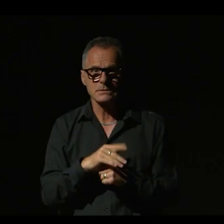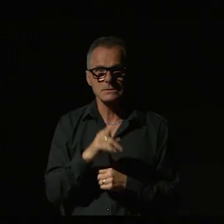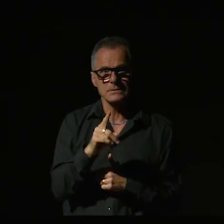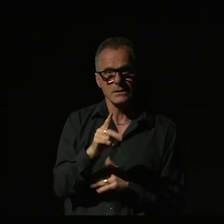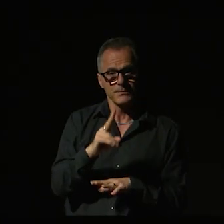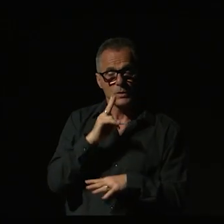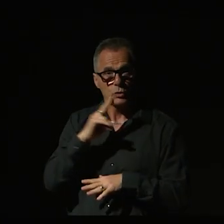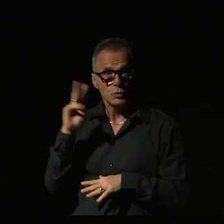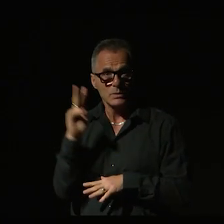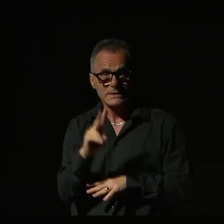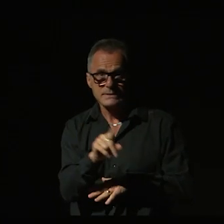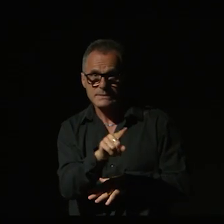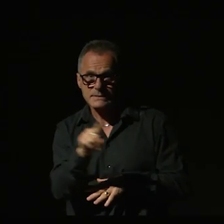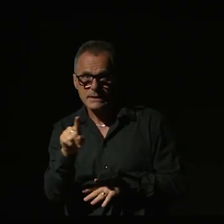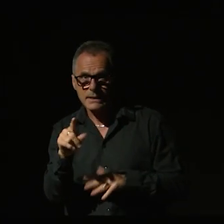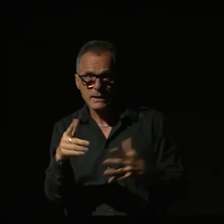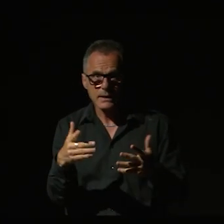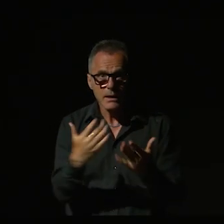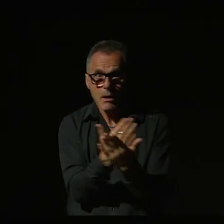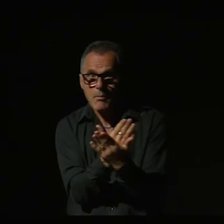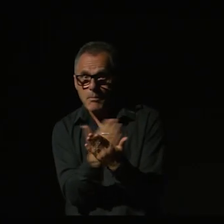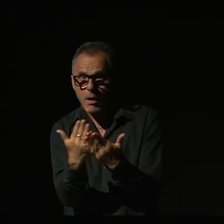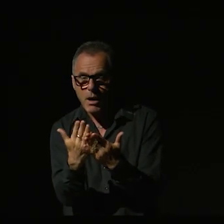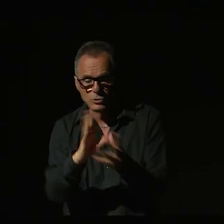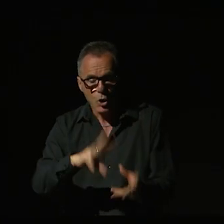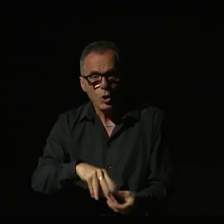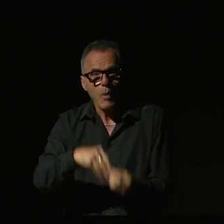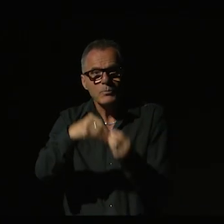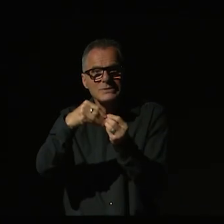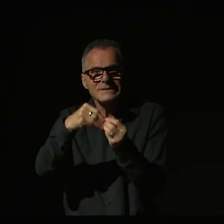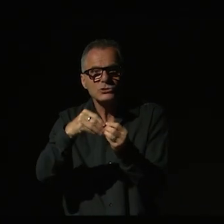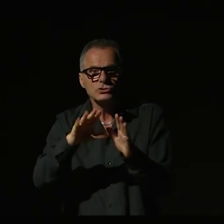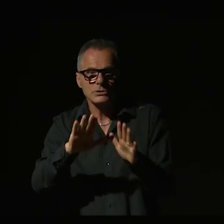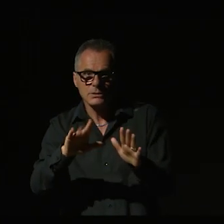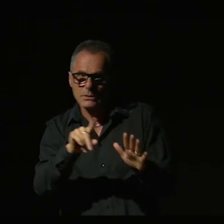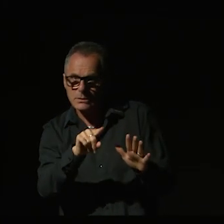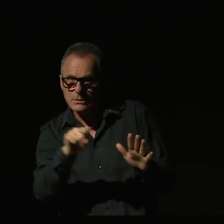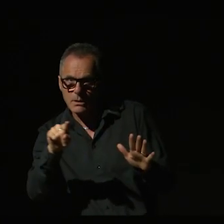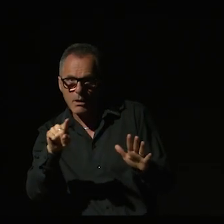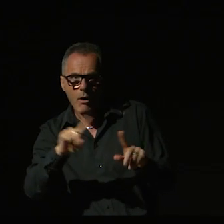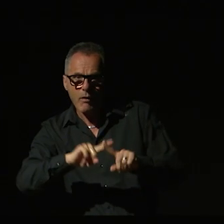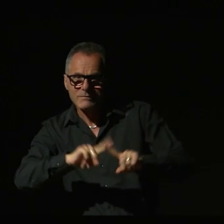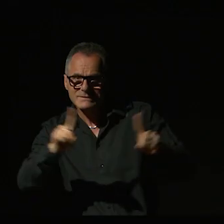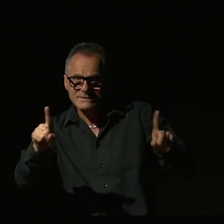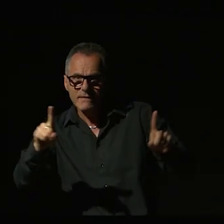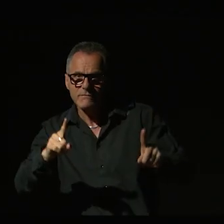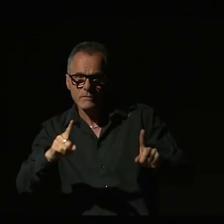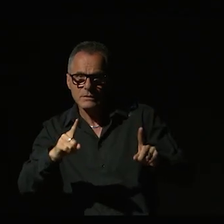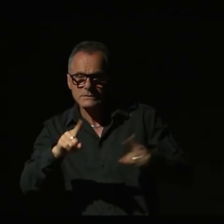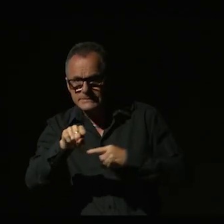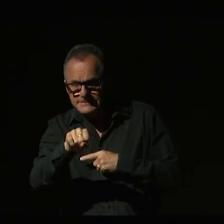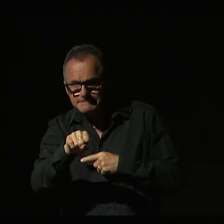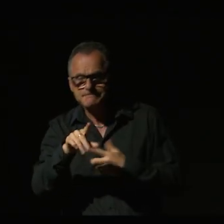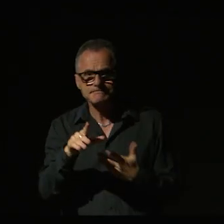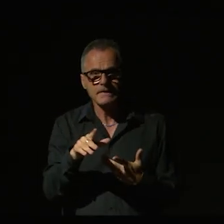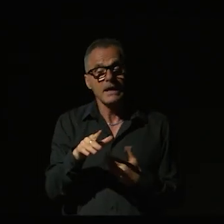you see part of the composition of the 'Triumph of Bacchus', which in the final version of the painted ceiling